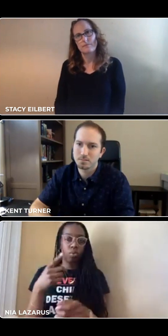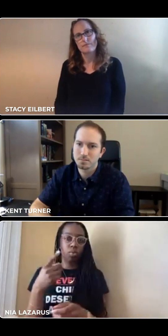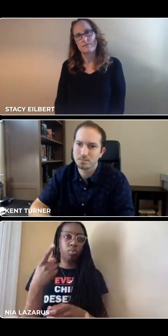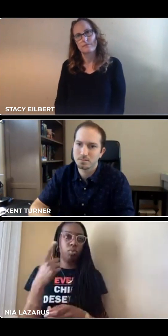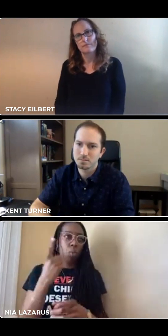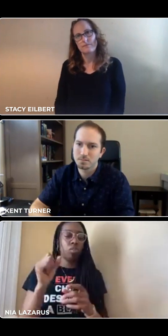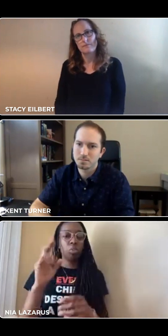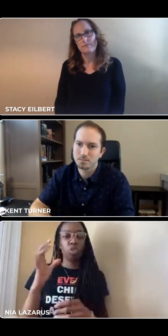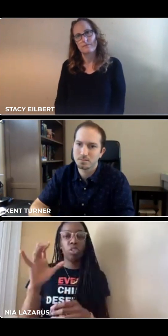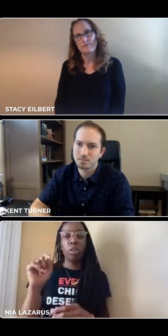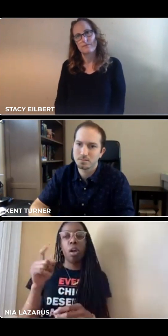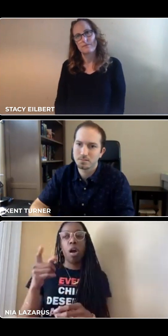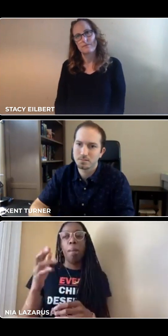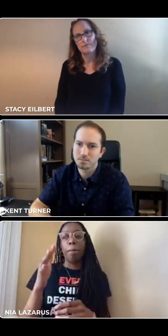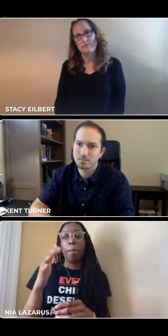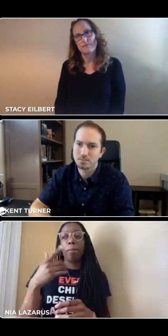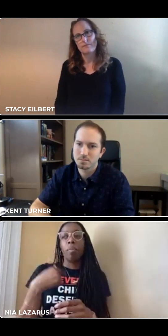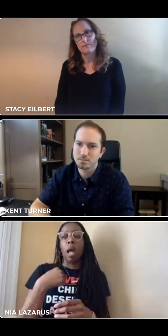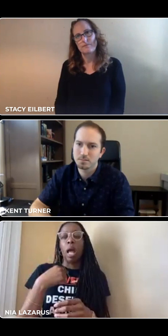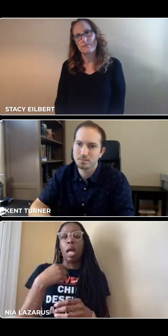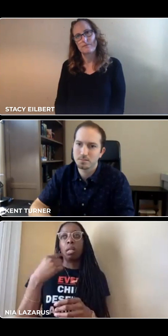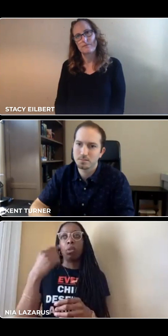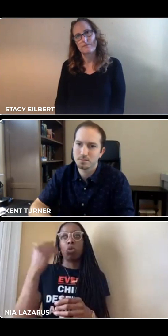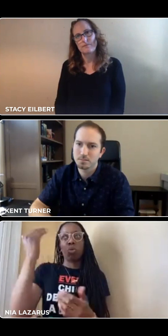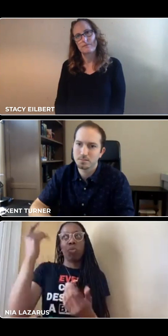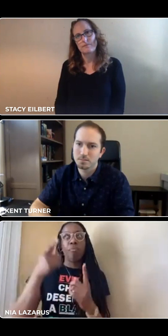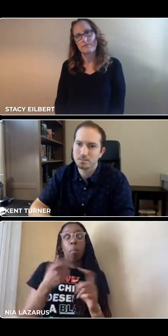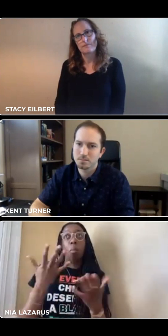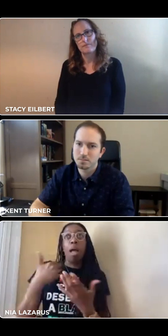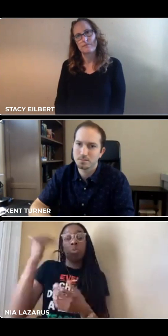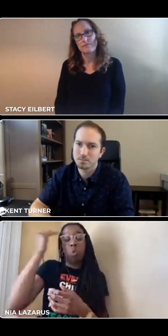But, from what I do know,